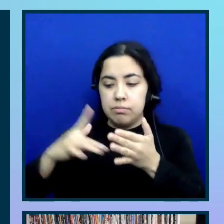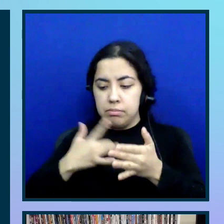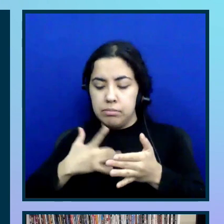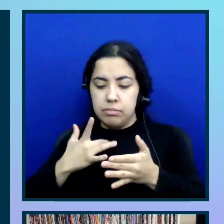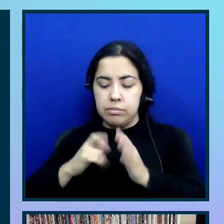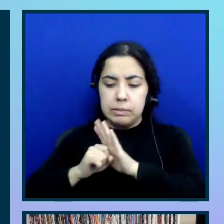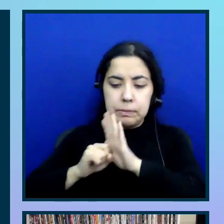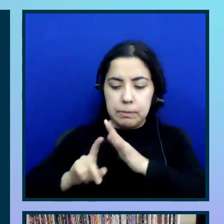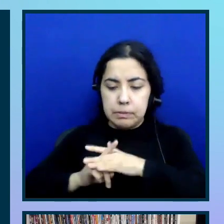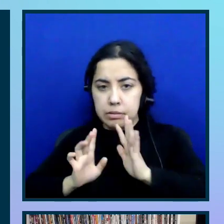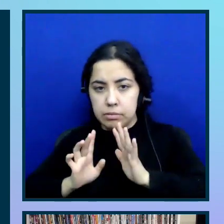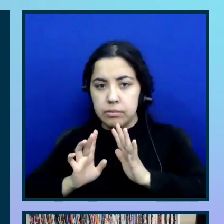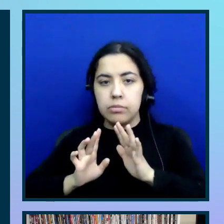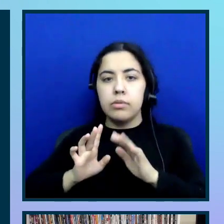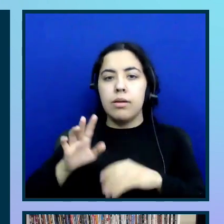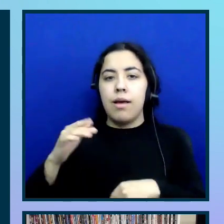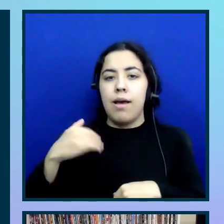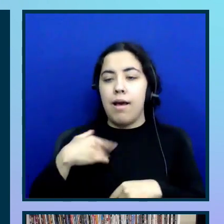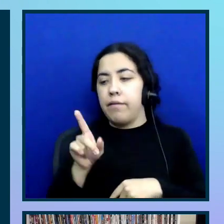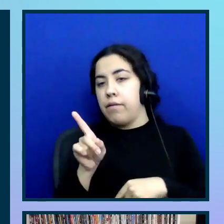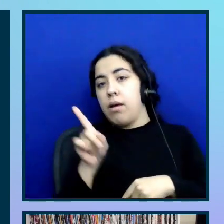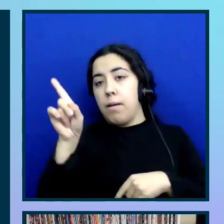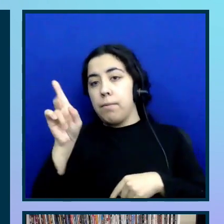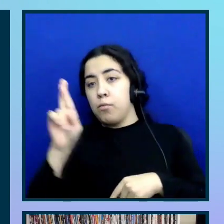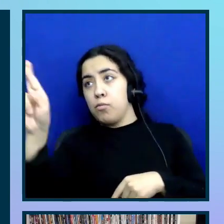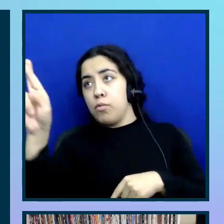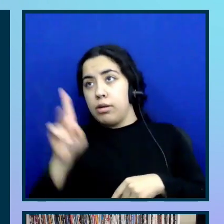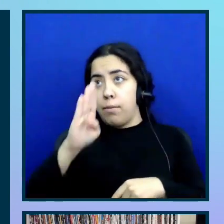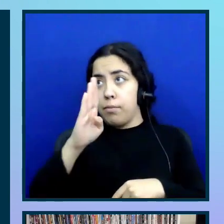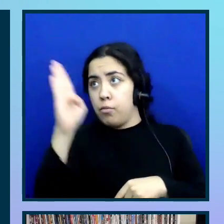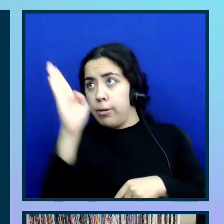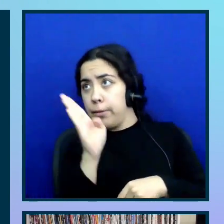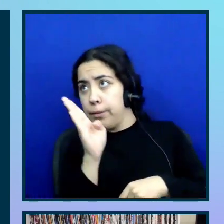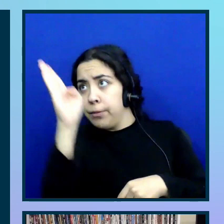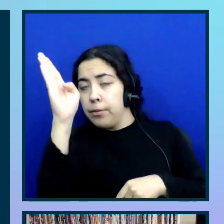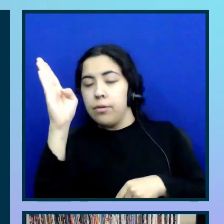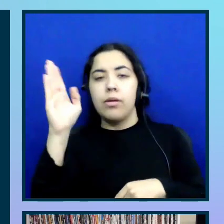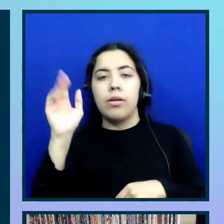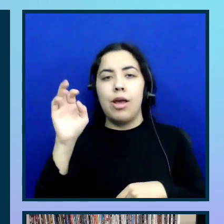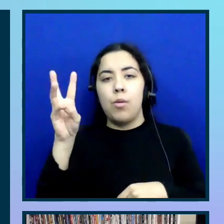which is pointing up into the right. The attention here is to provide a visual indication of the result